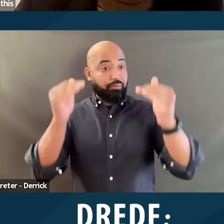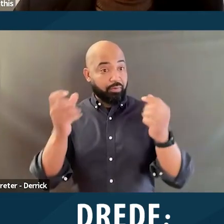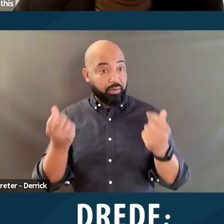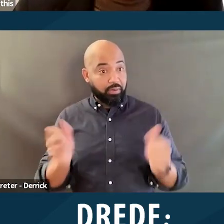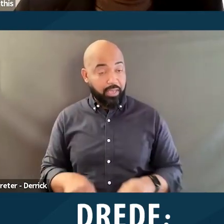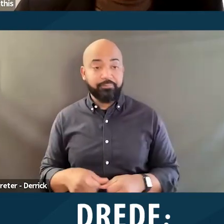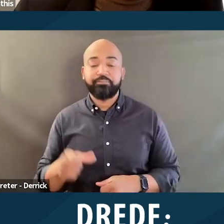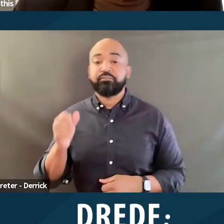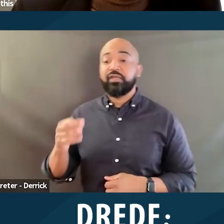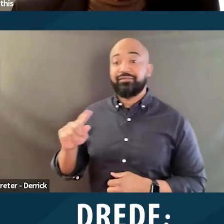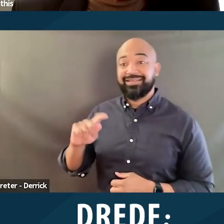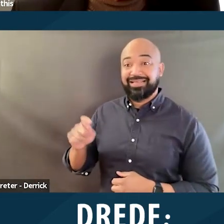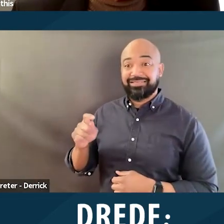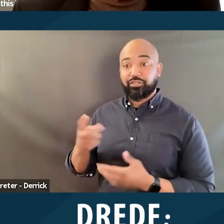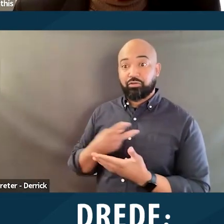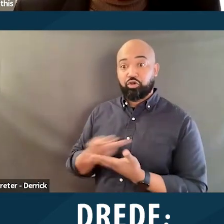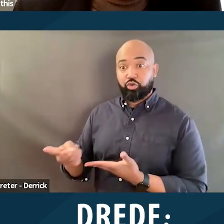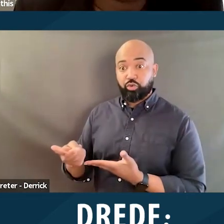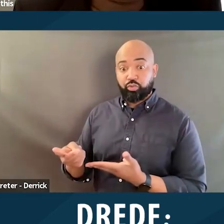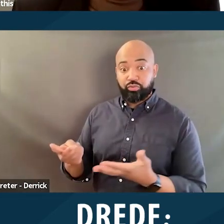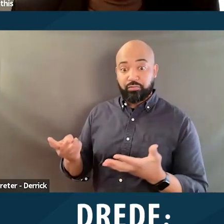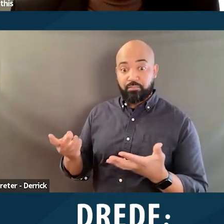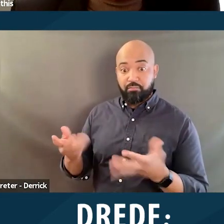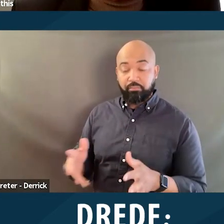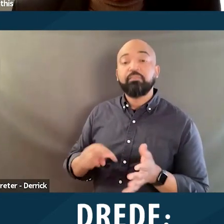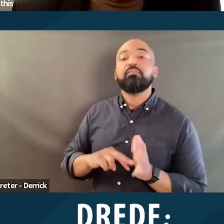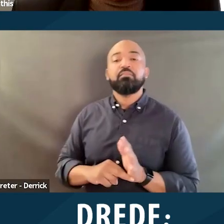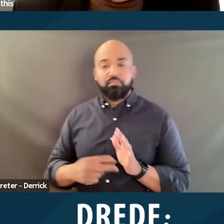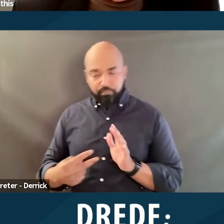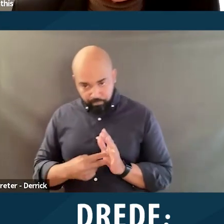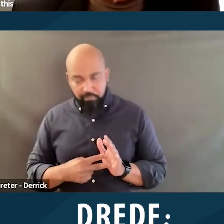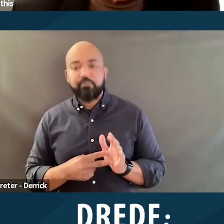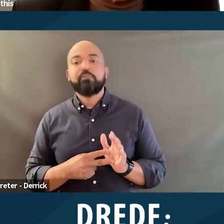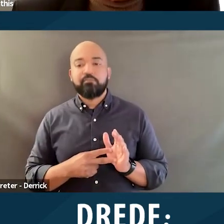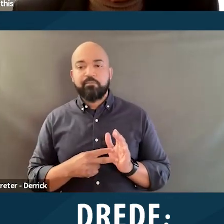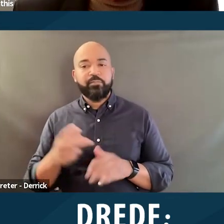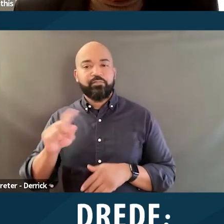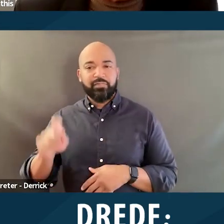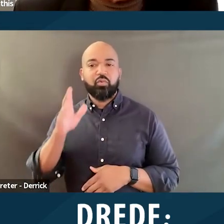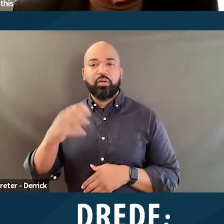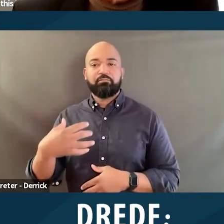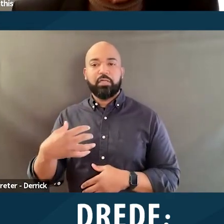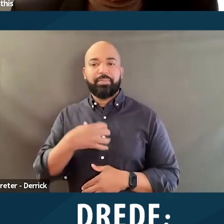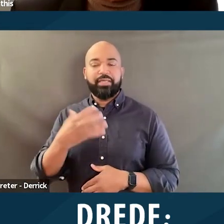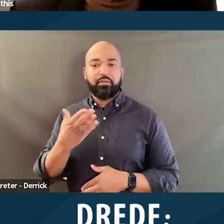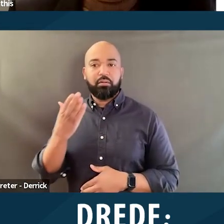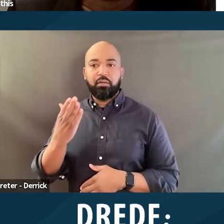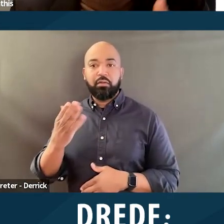higher than that. Certainly if the Federal Government were to win, if Texas were to lose,